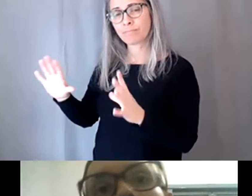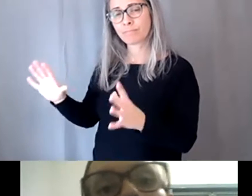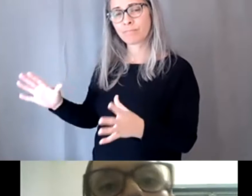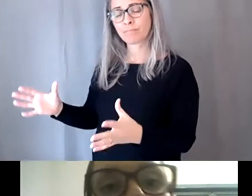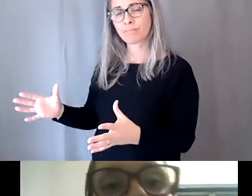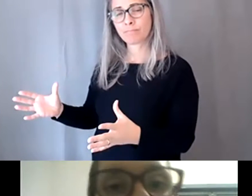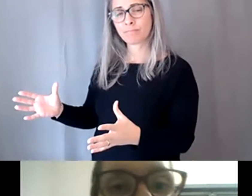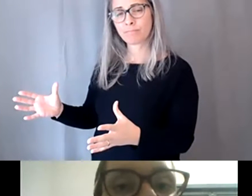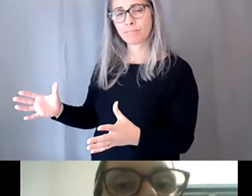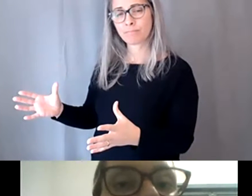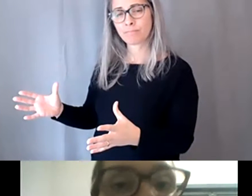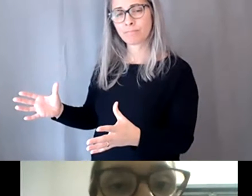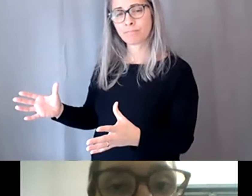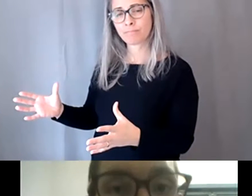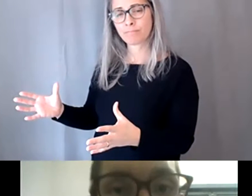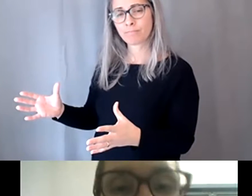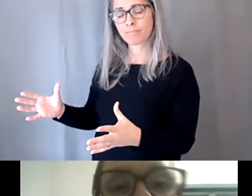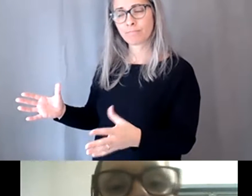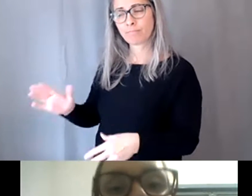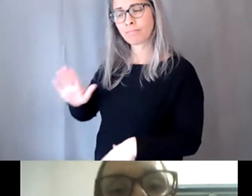their mode of legitimizing their power